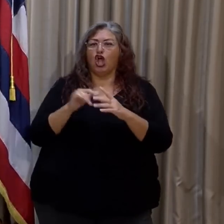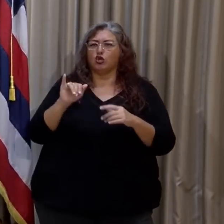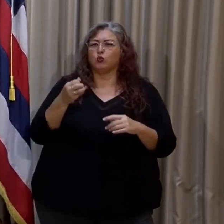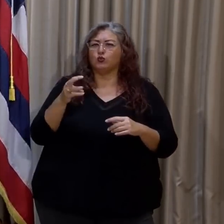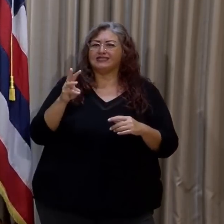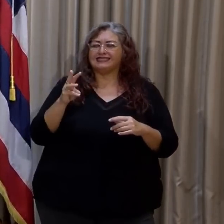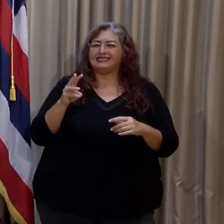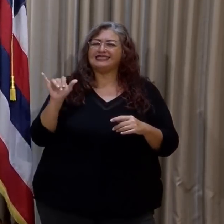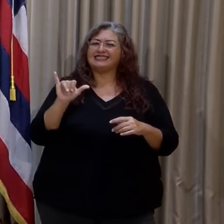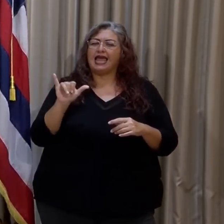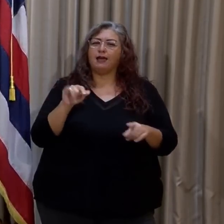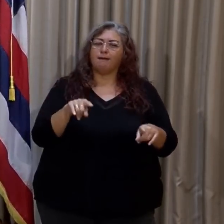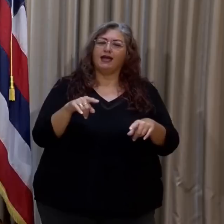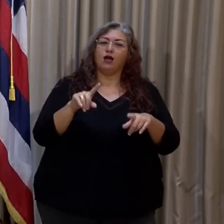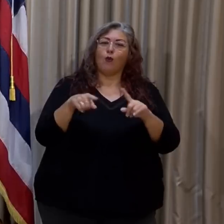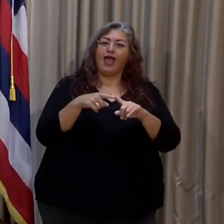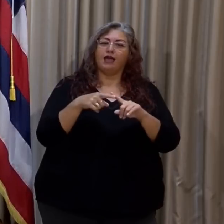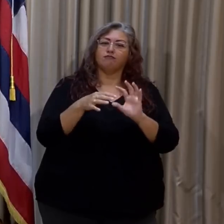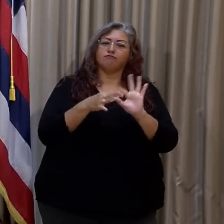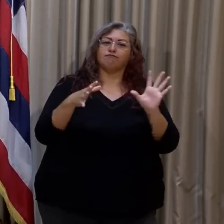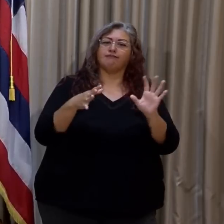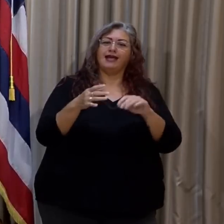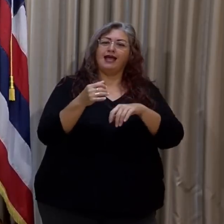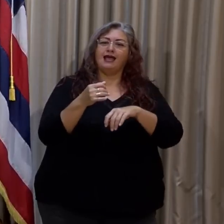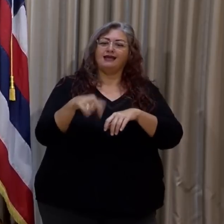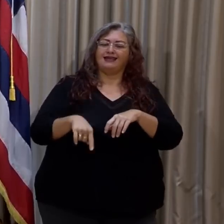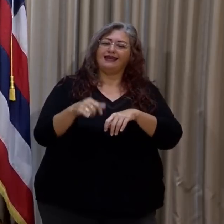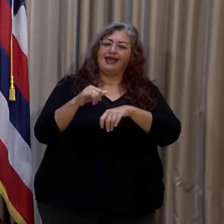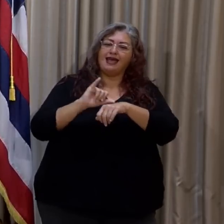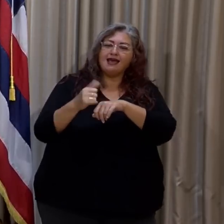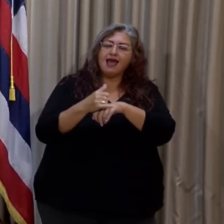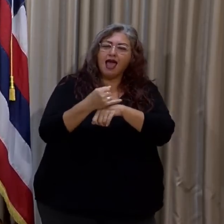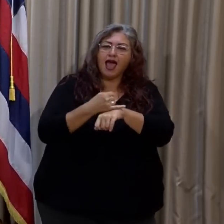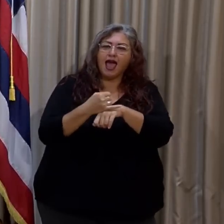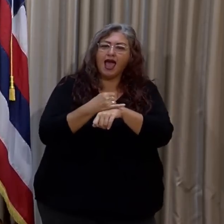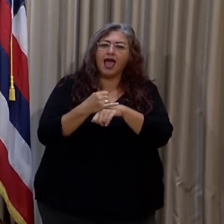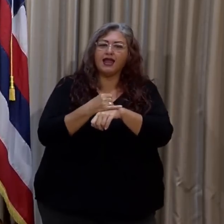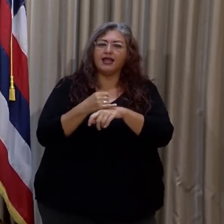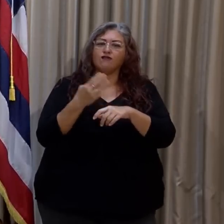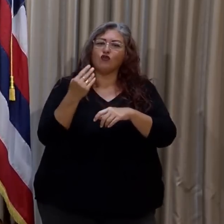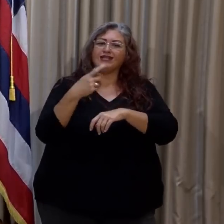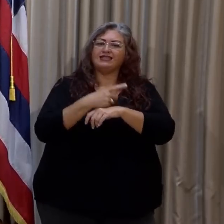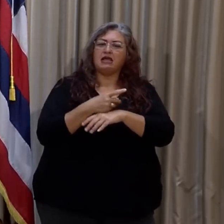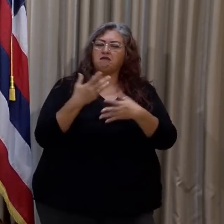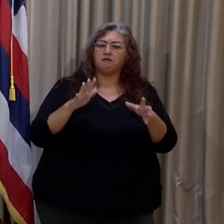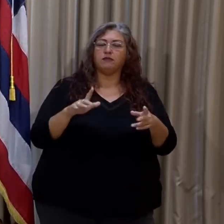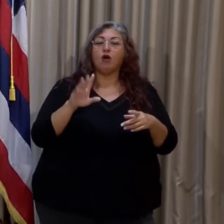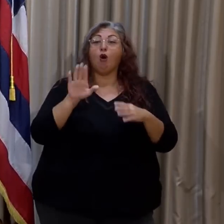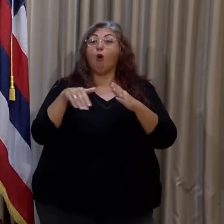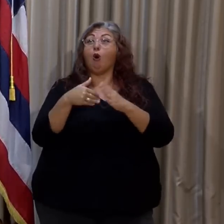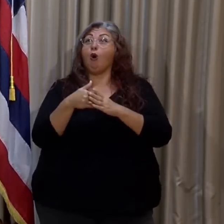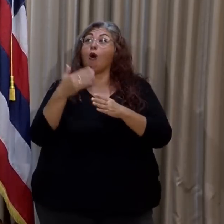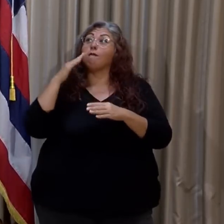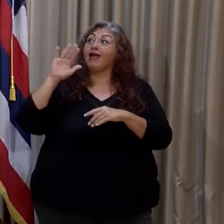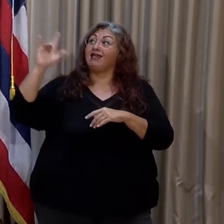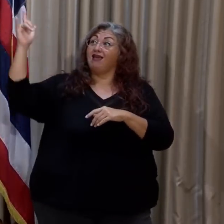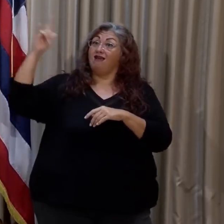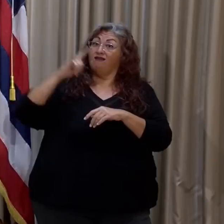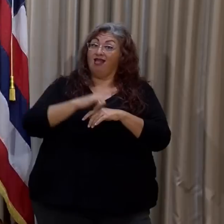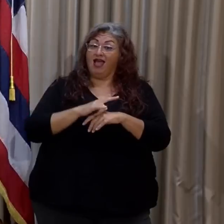VERIFICATION PROCESS. BEGINNING JUNE 16, THE SAME DAY THE INTERISLAND 14 DAY